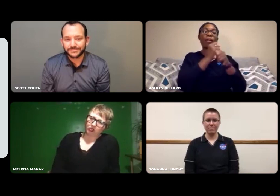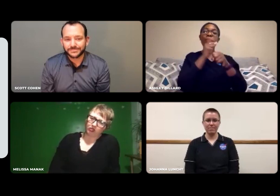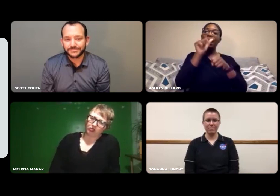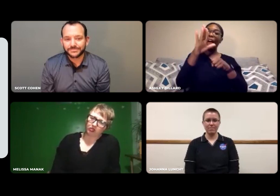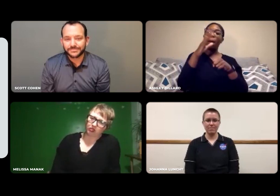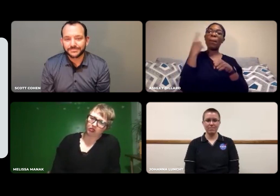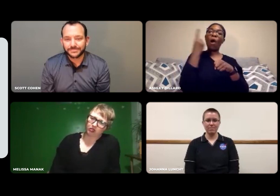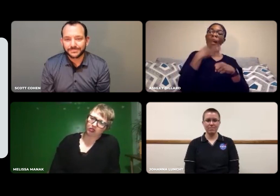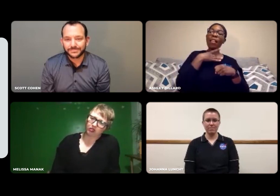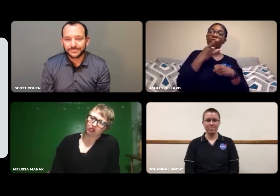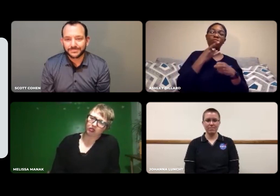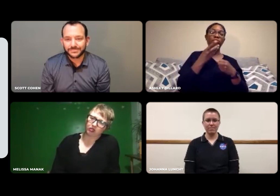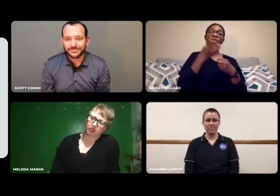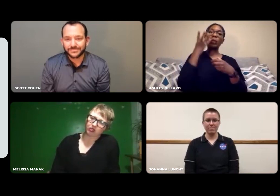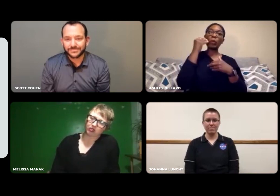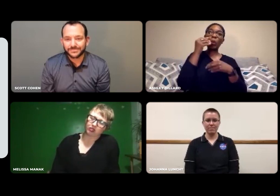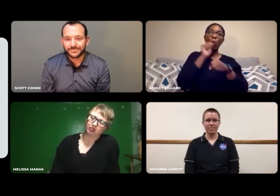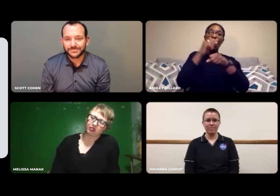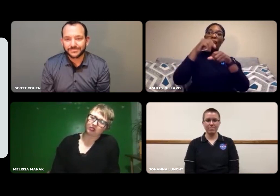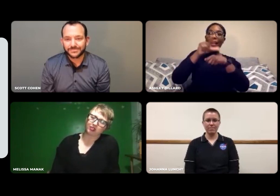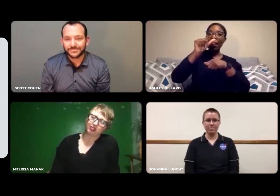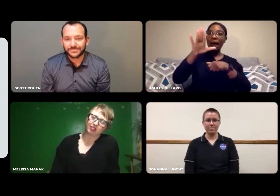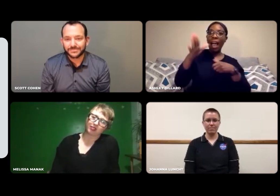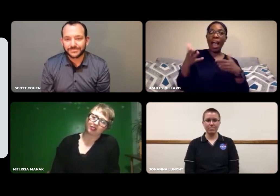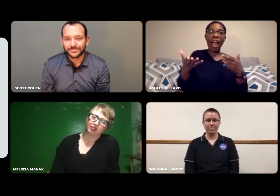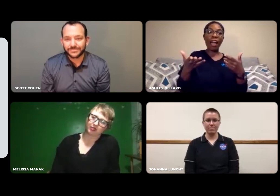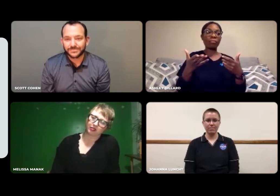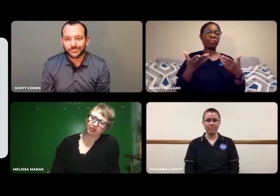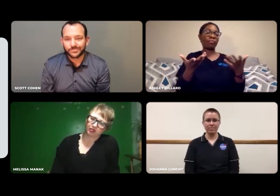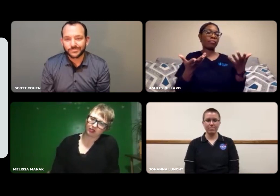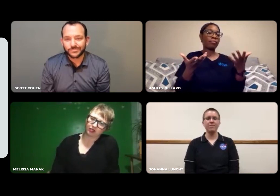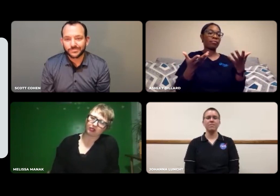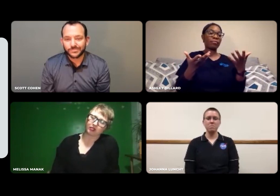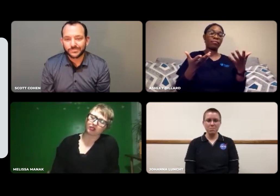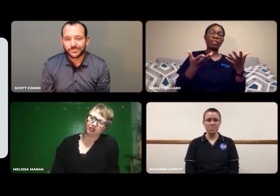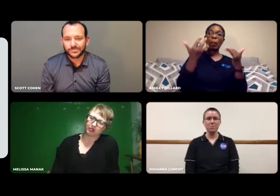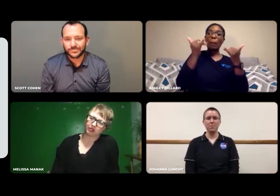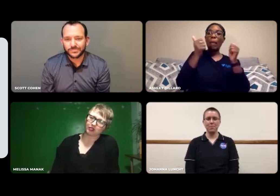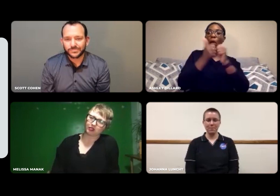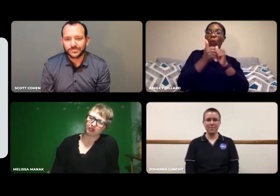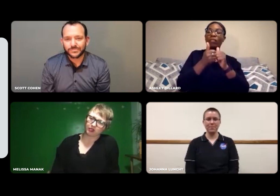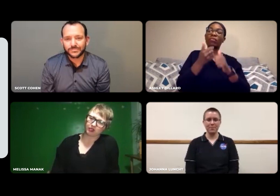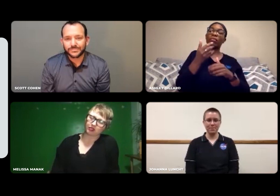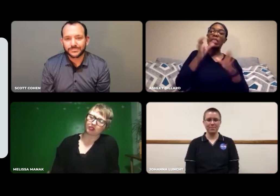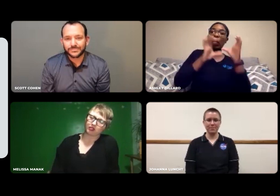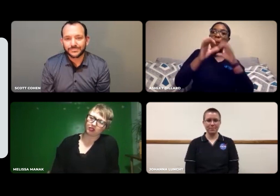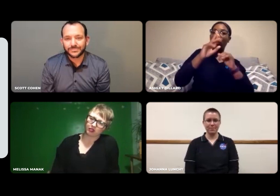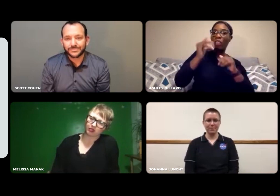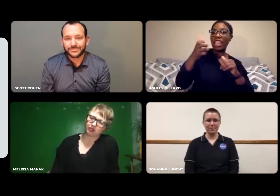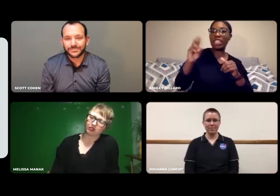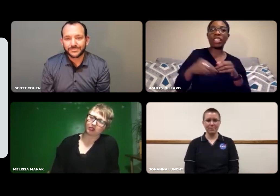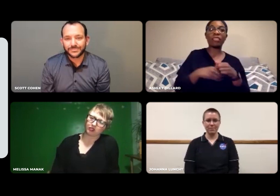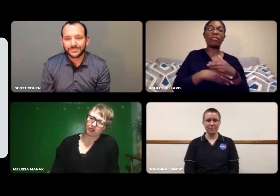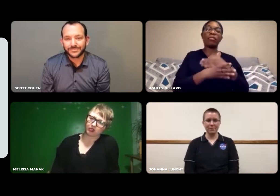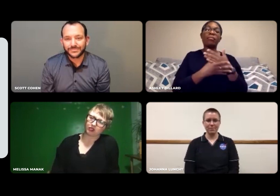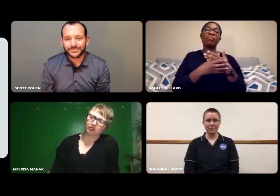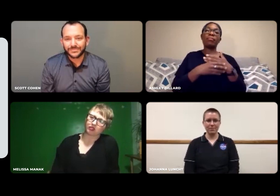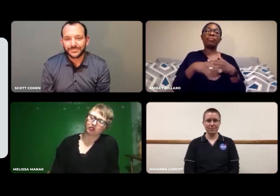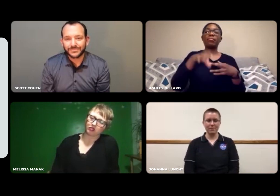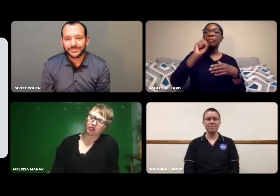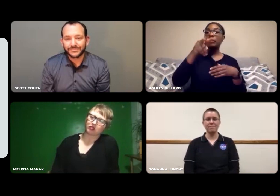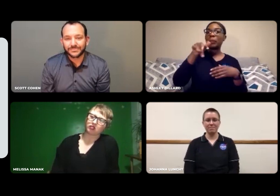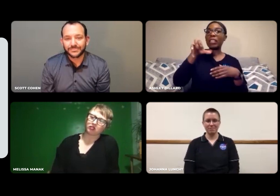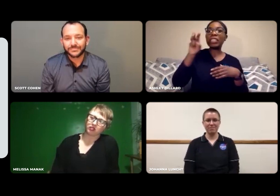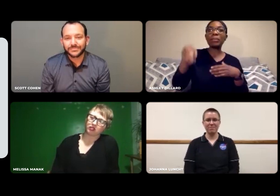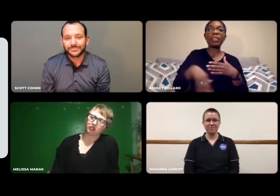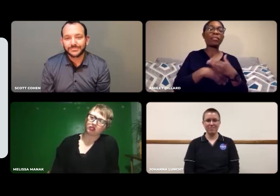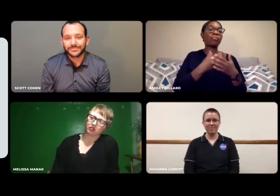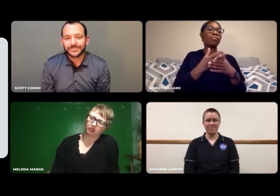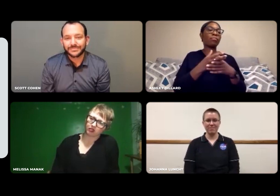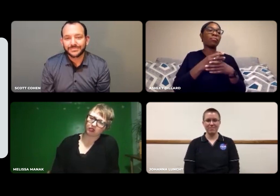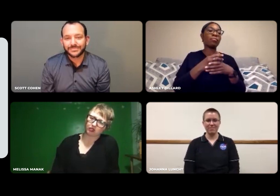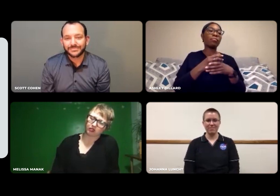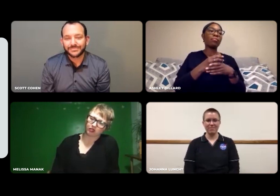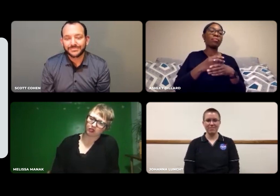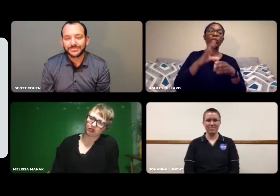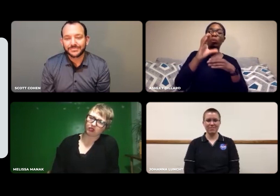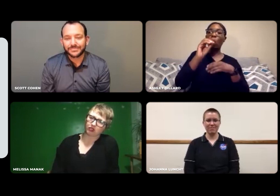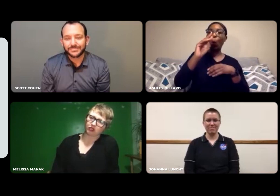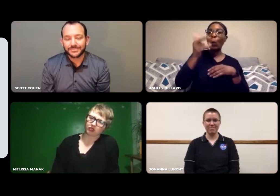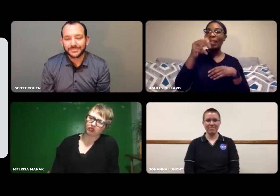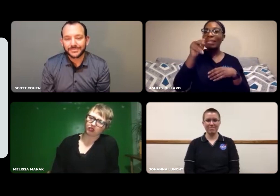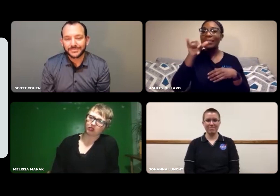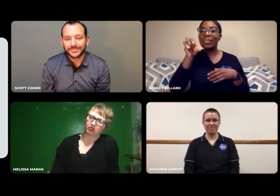I was always interested in working in the lab, playing with chemicals, specimens,